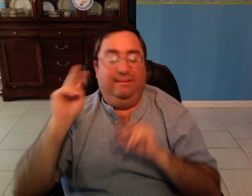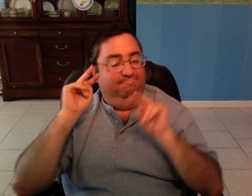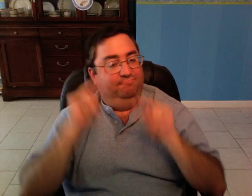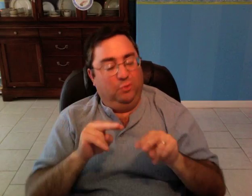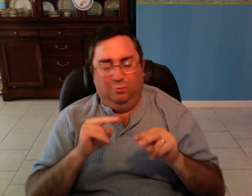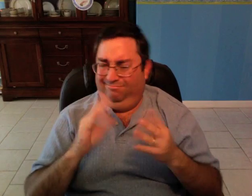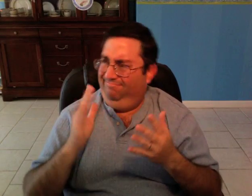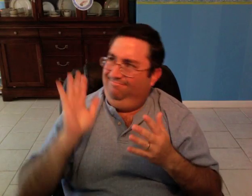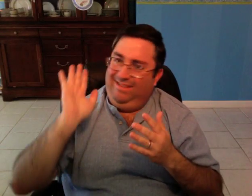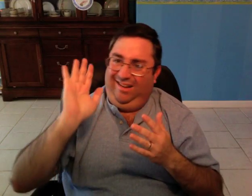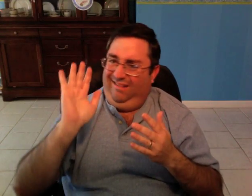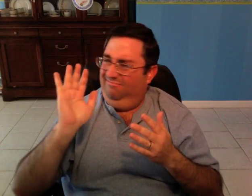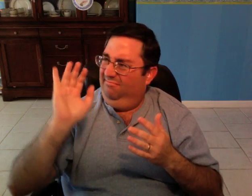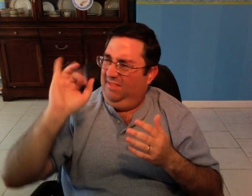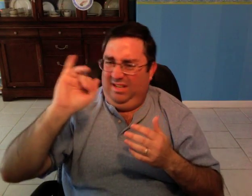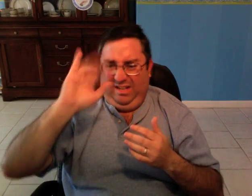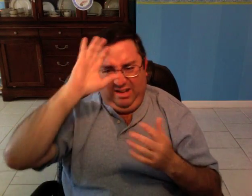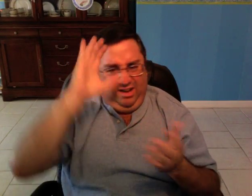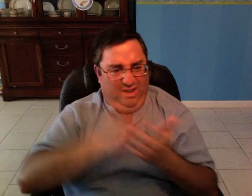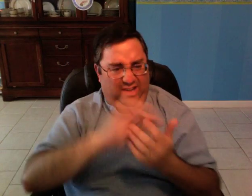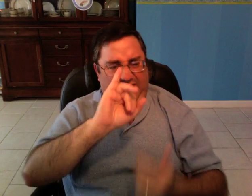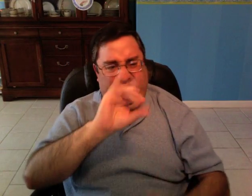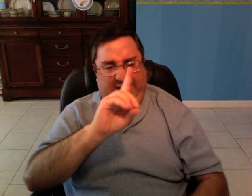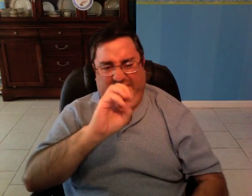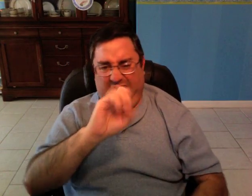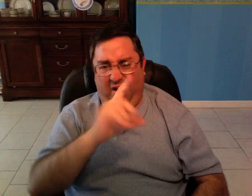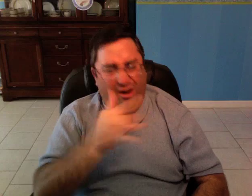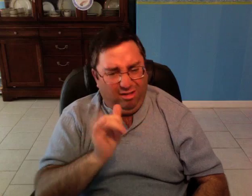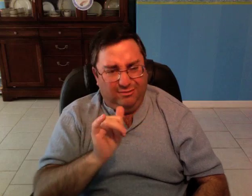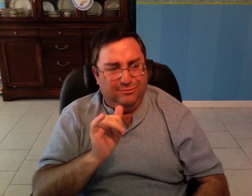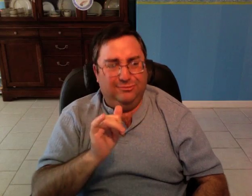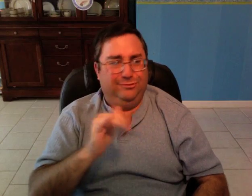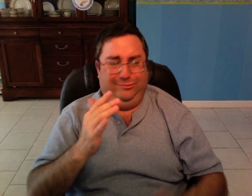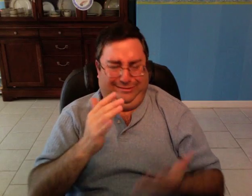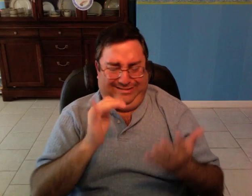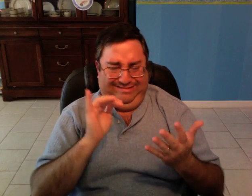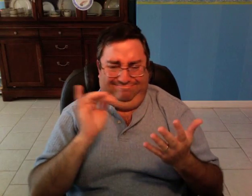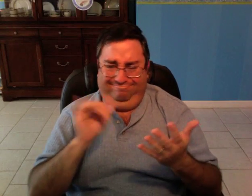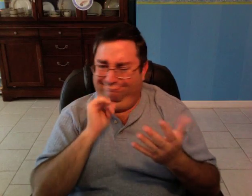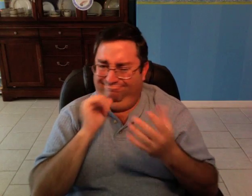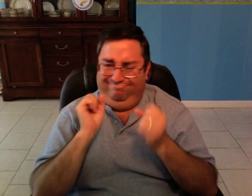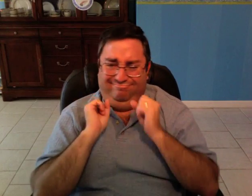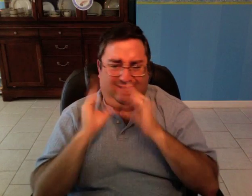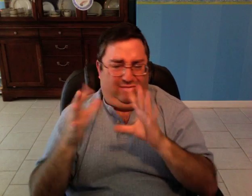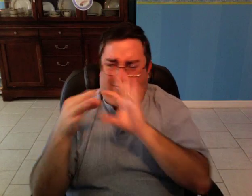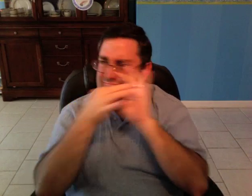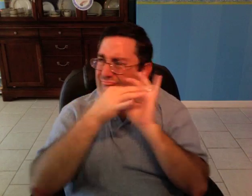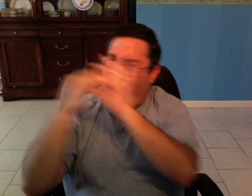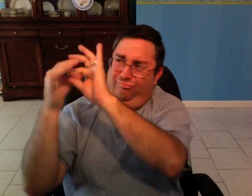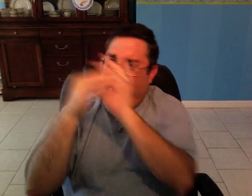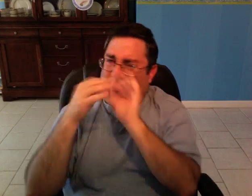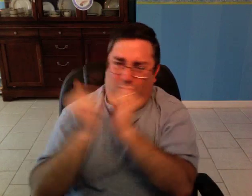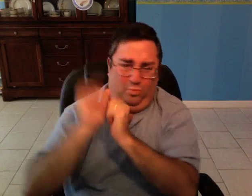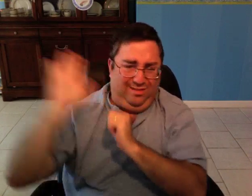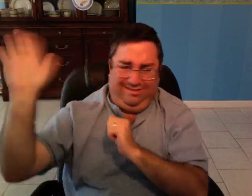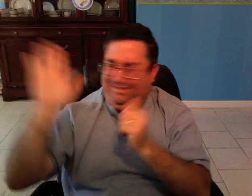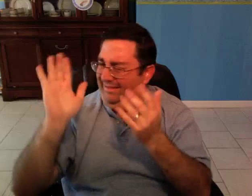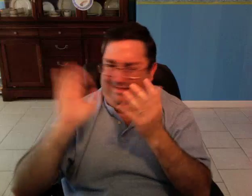Or they view their ideology as incompatible with their majority culture ideology